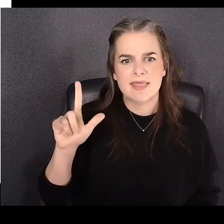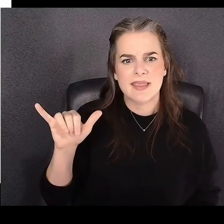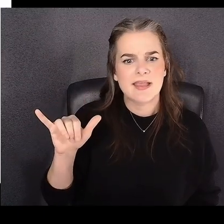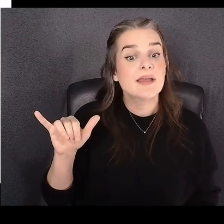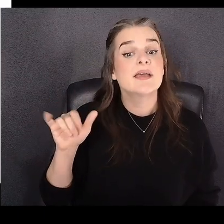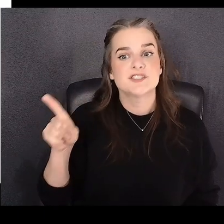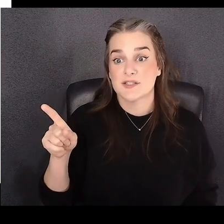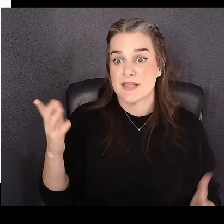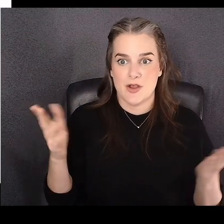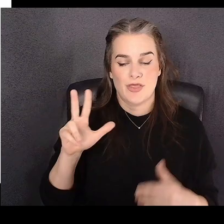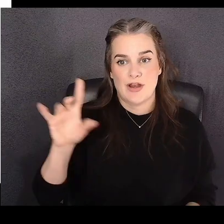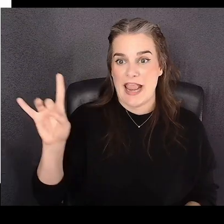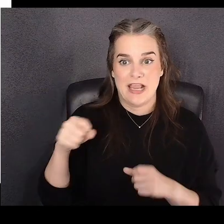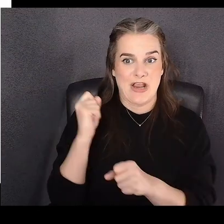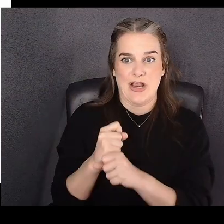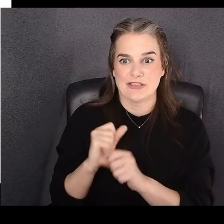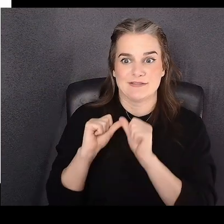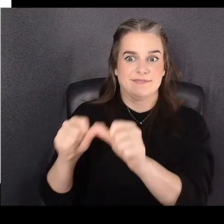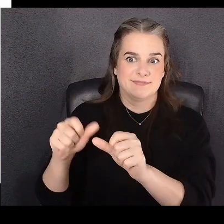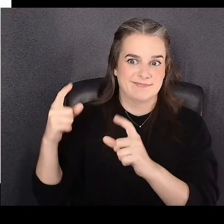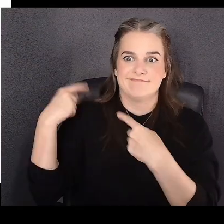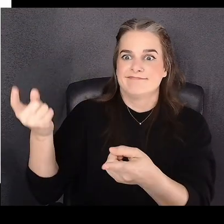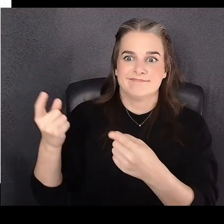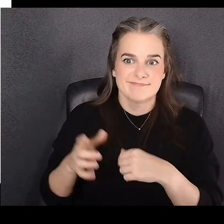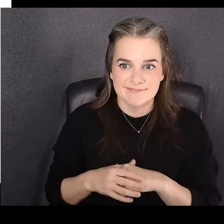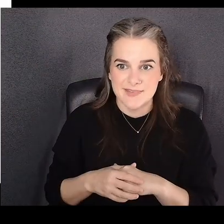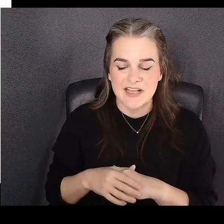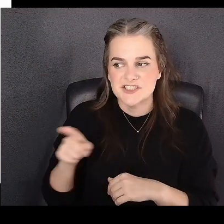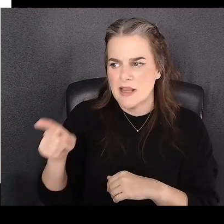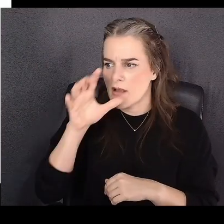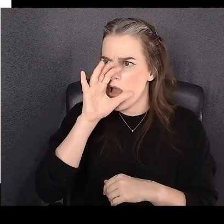And she loved horticulture and did a really good job